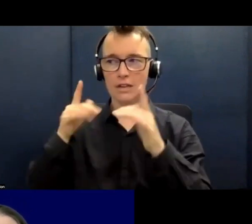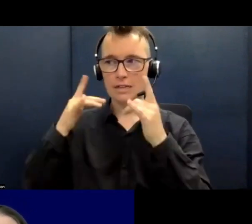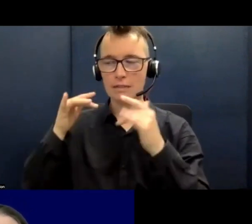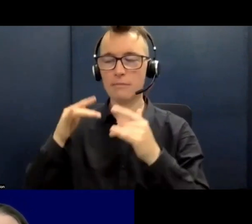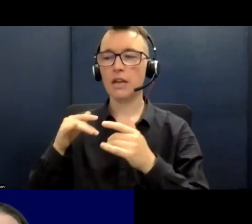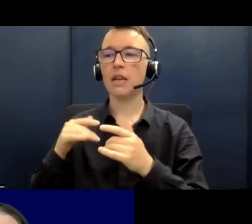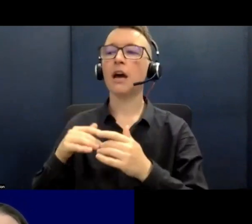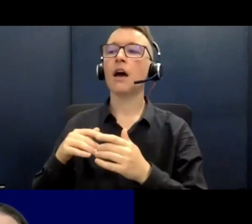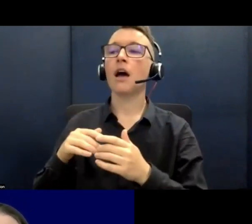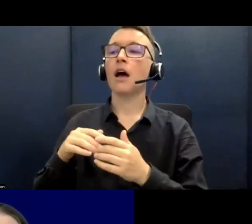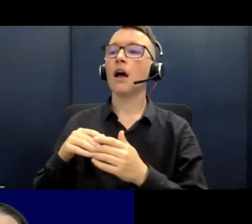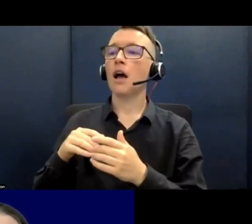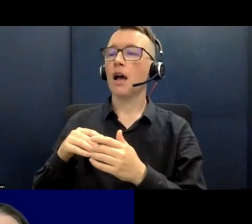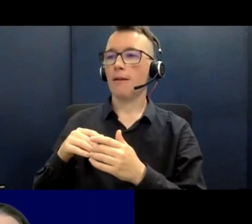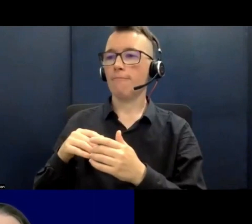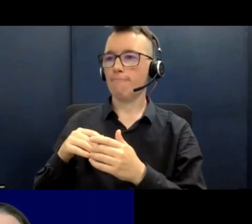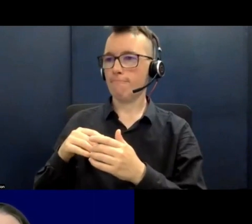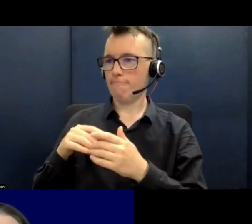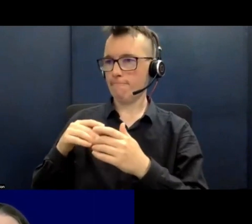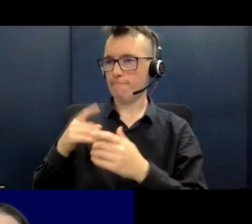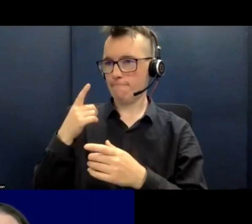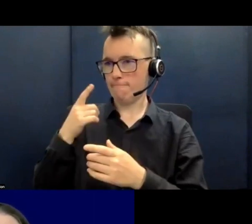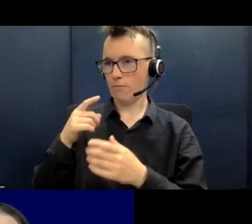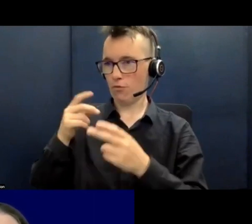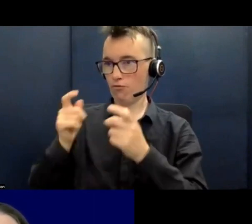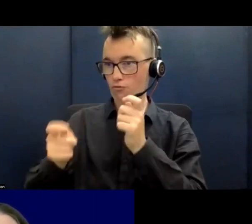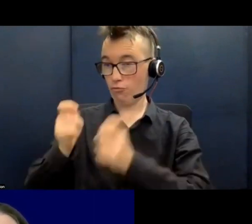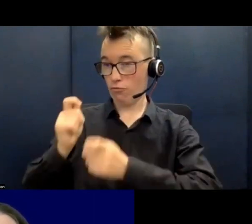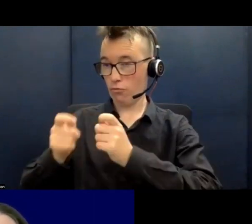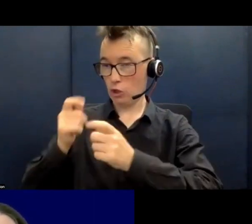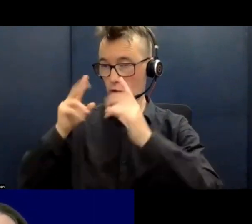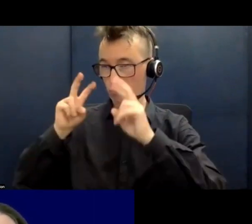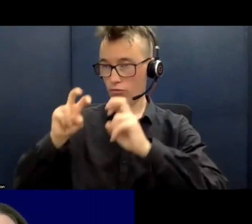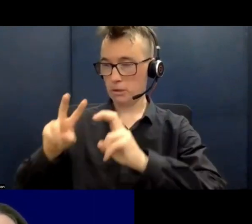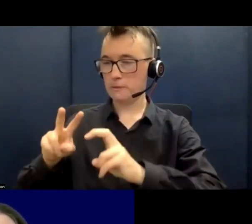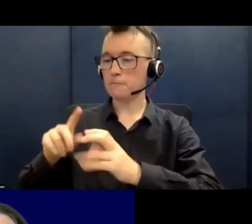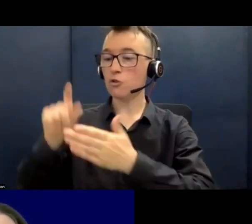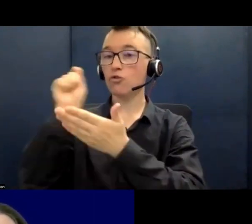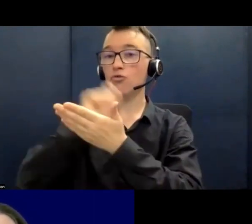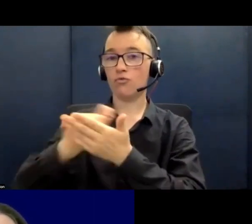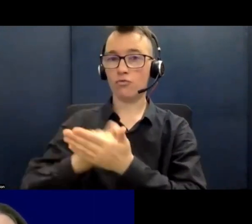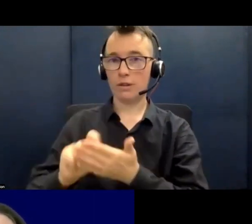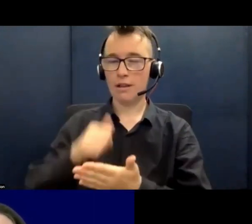'Right you know, these are these are my findings and this is a summary of my findings and